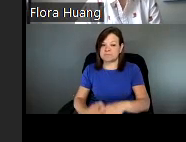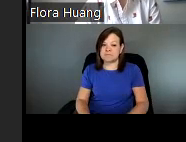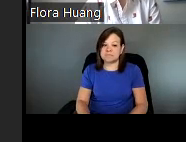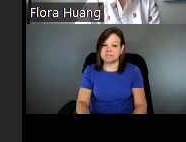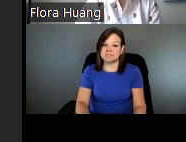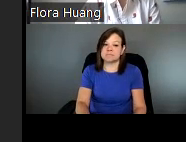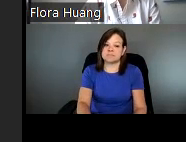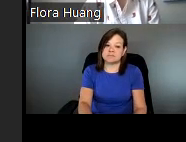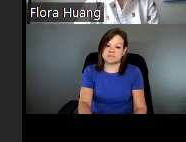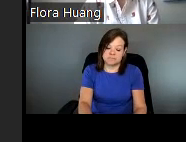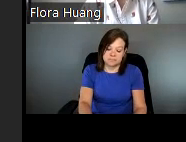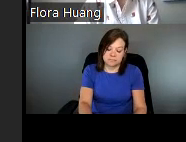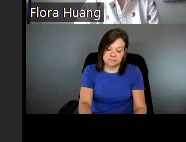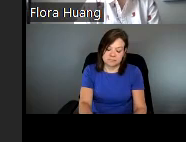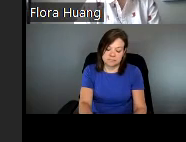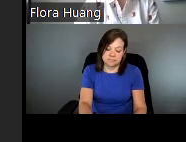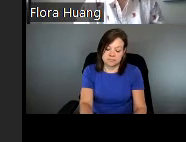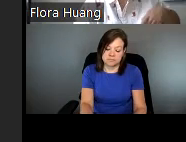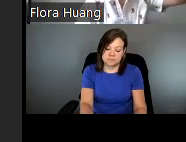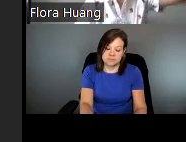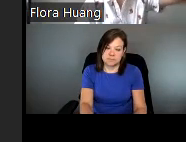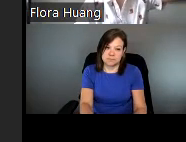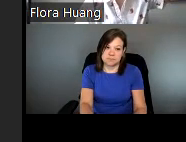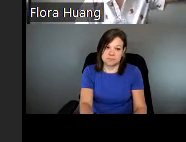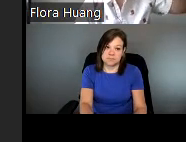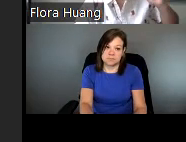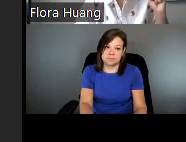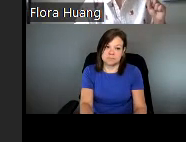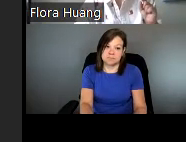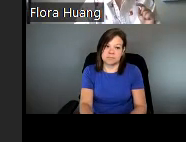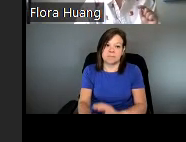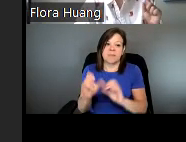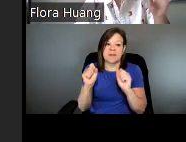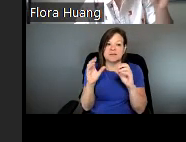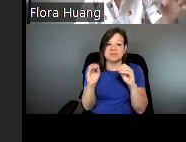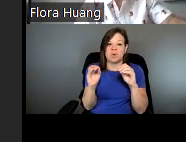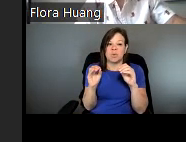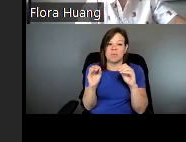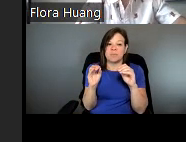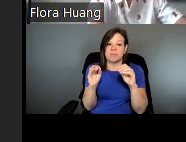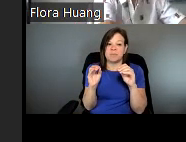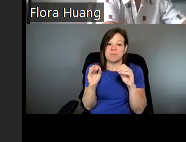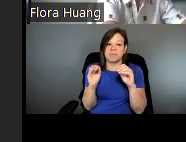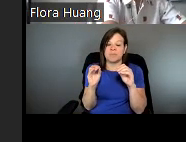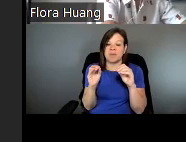But if you just click on the item, it'll show the, so for example, I clicked title, and I'm gonna change this back to title one,